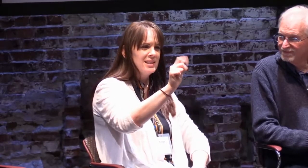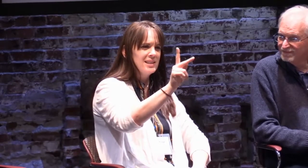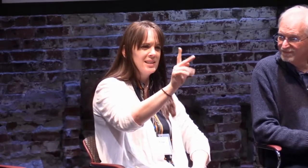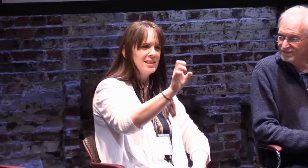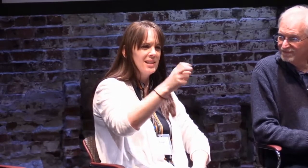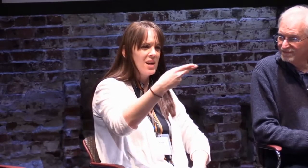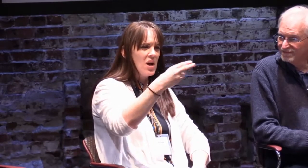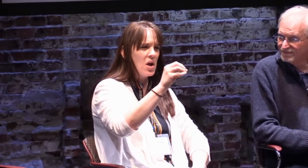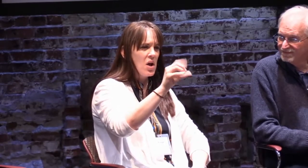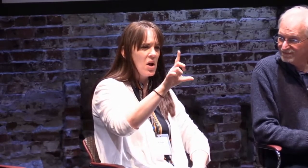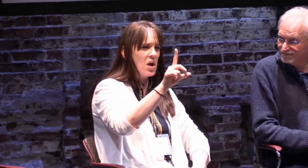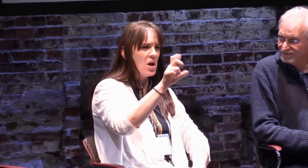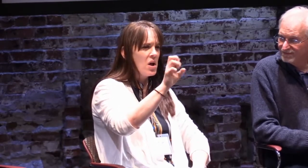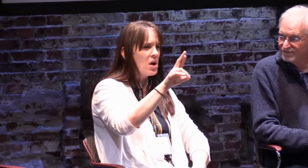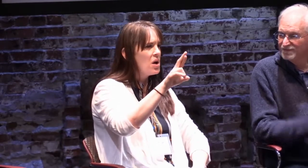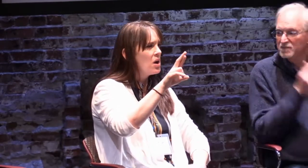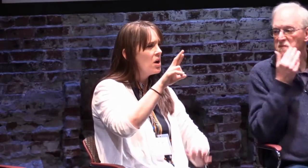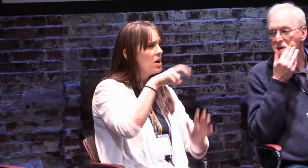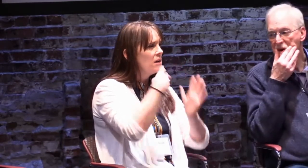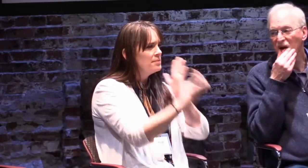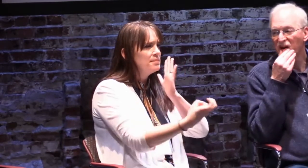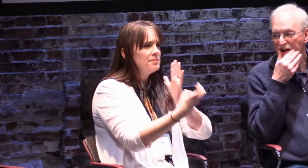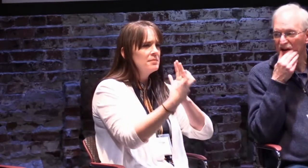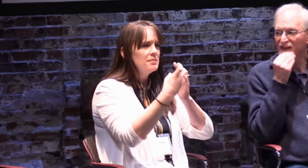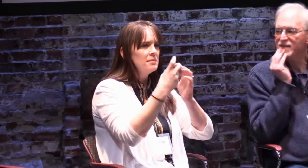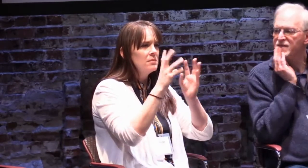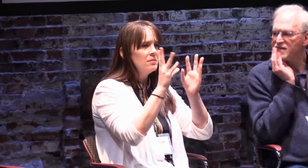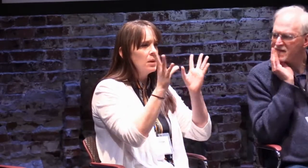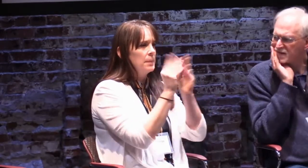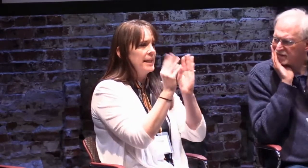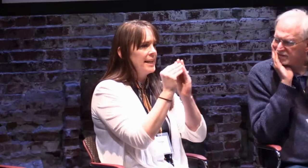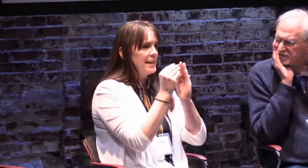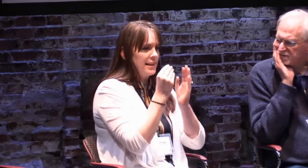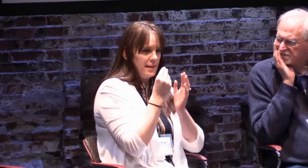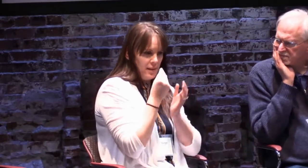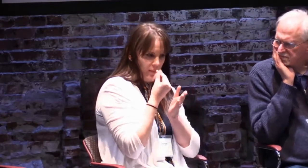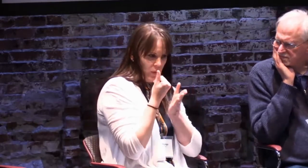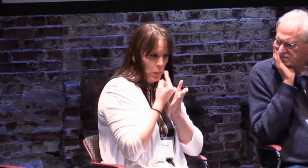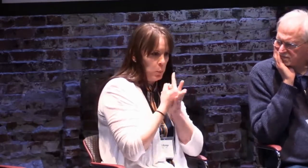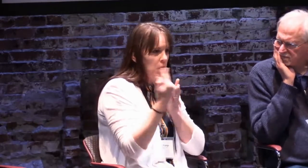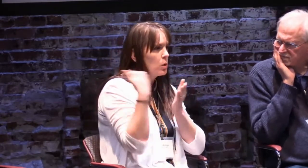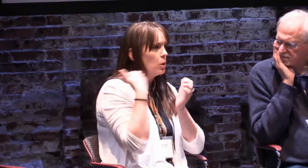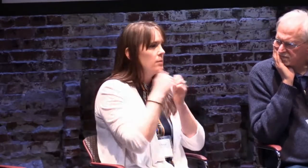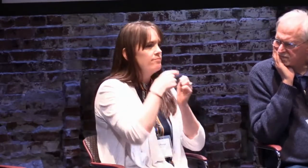and attraction there, but where are the stakeholders? The stakeholders.